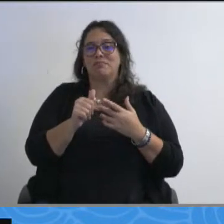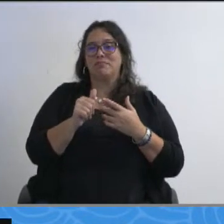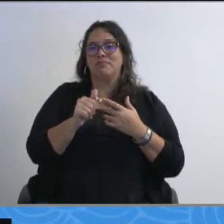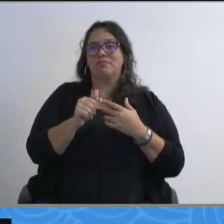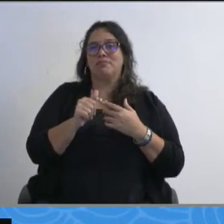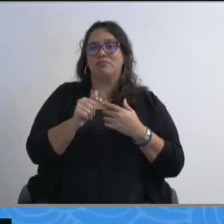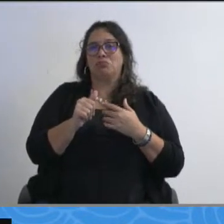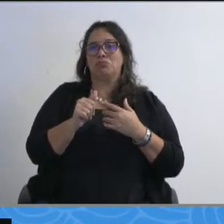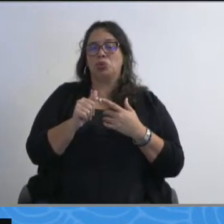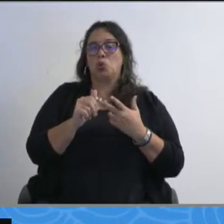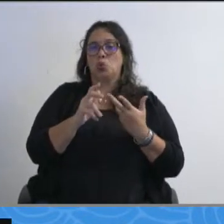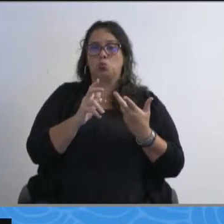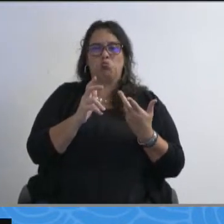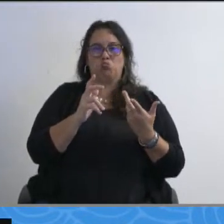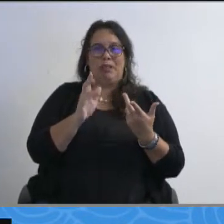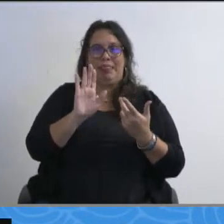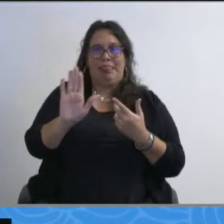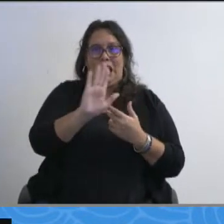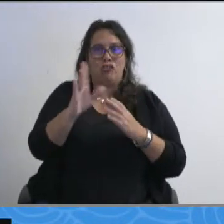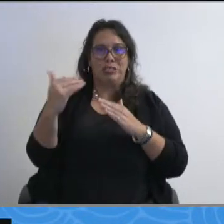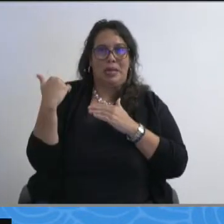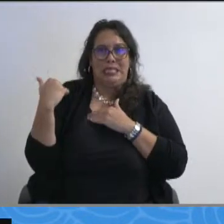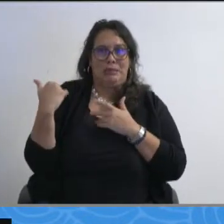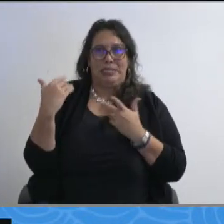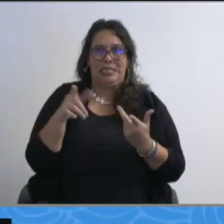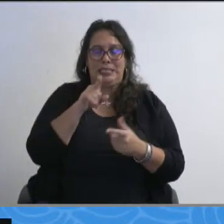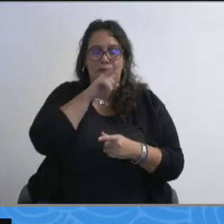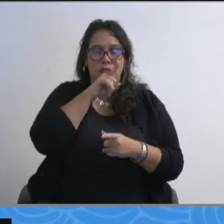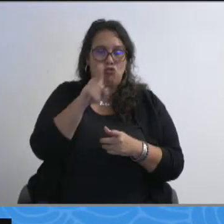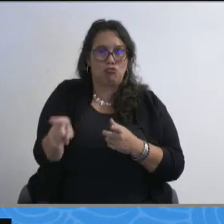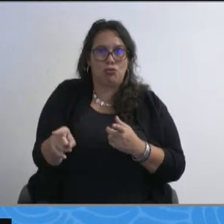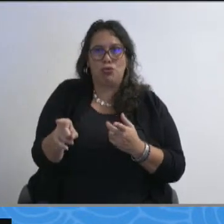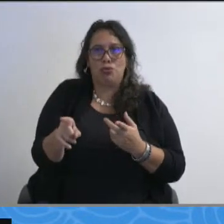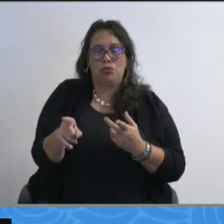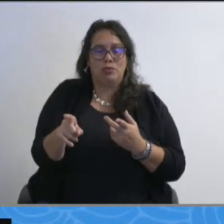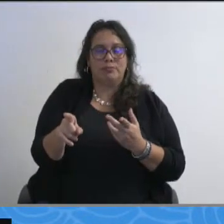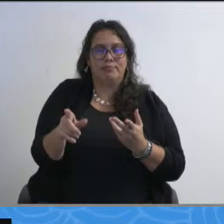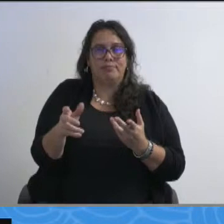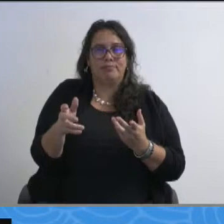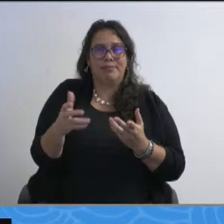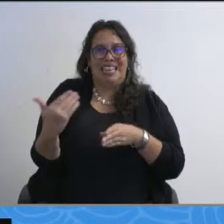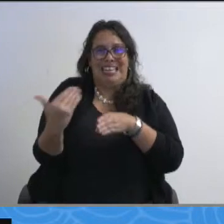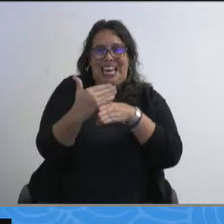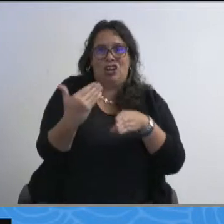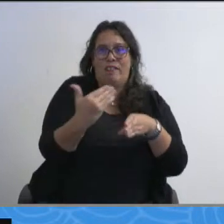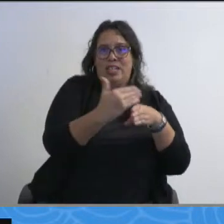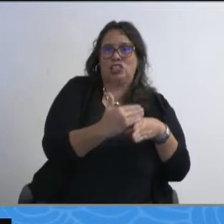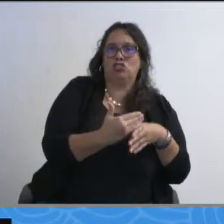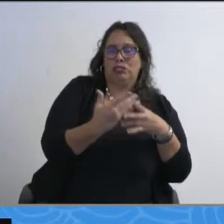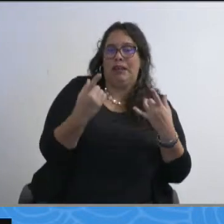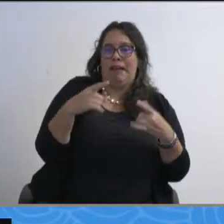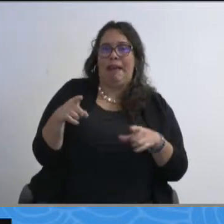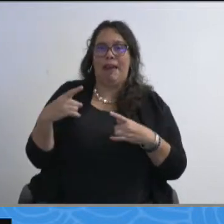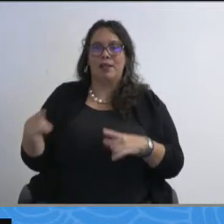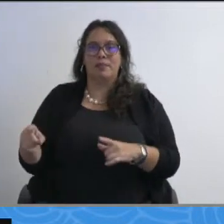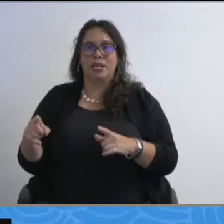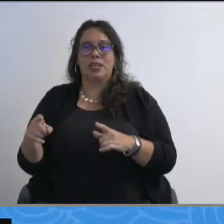and their responsibility is to ensure that these interventions are happening with fidelity.